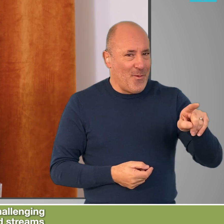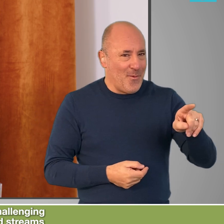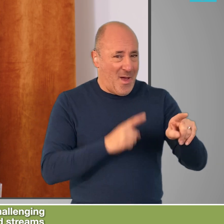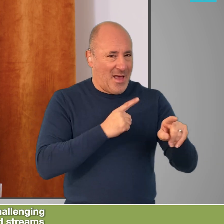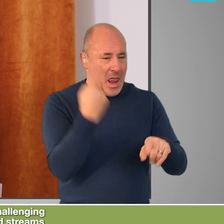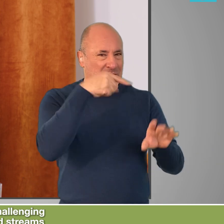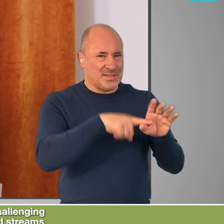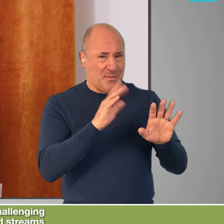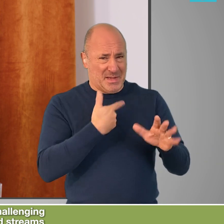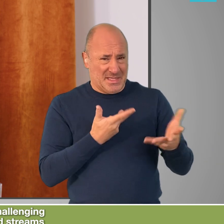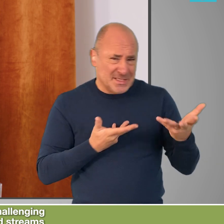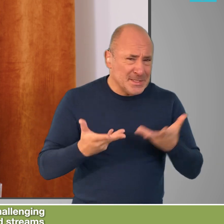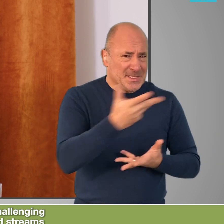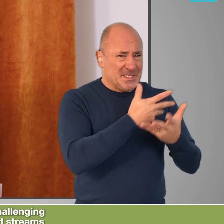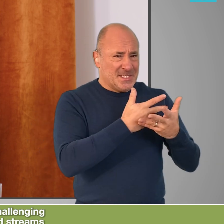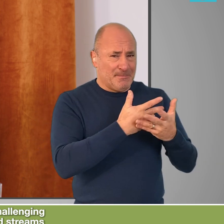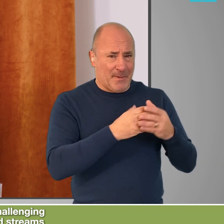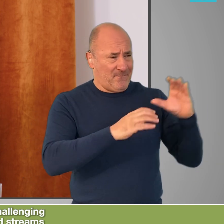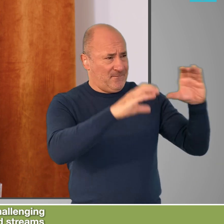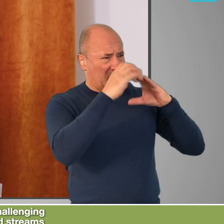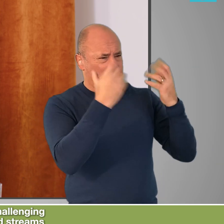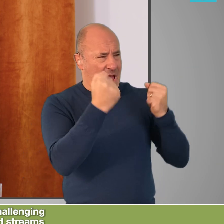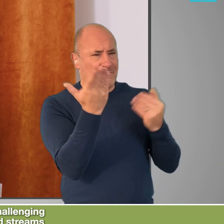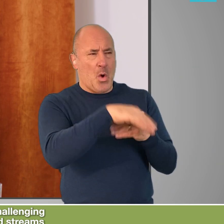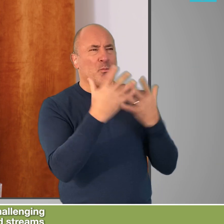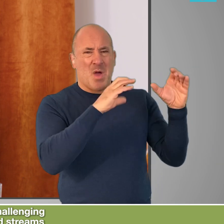extensively how challenging the existing funded streams